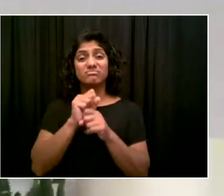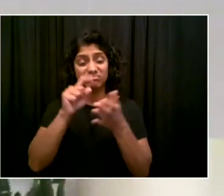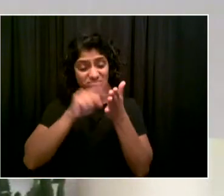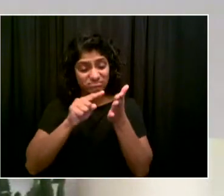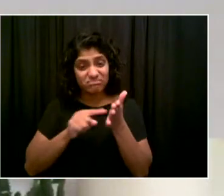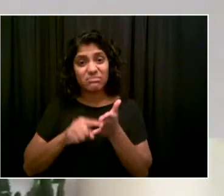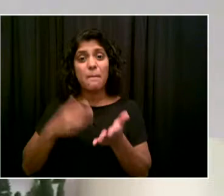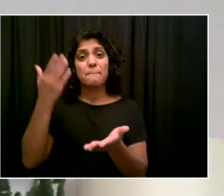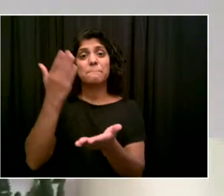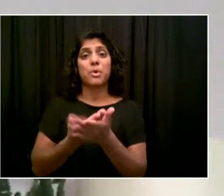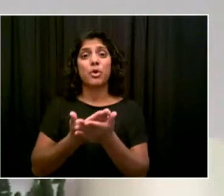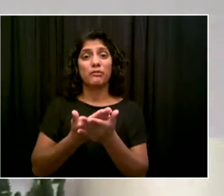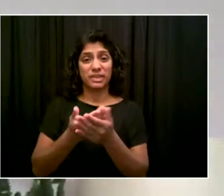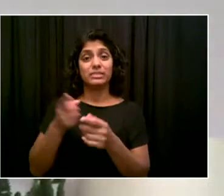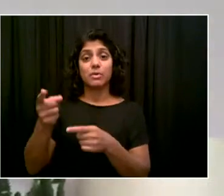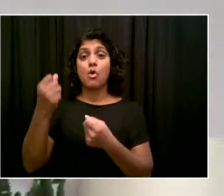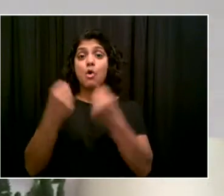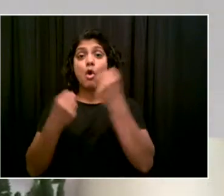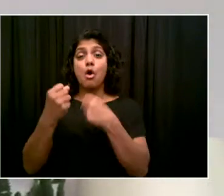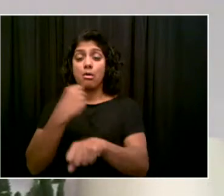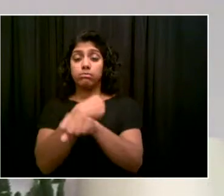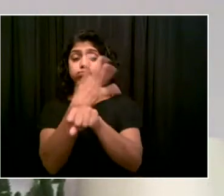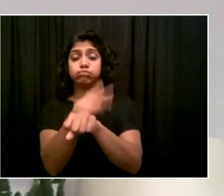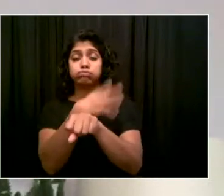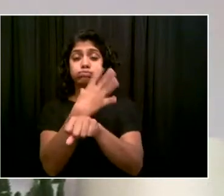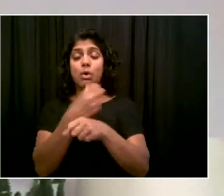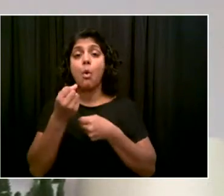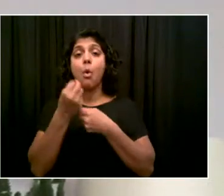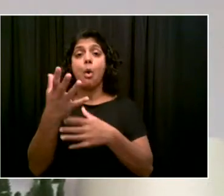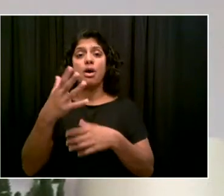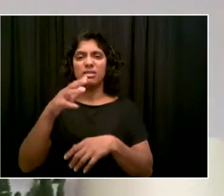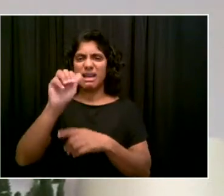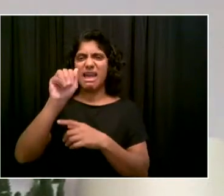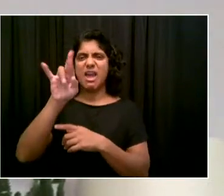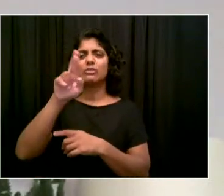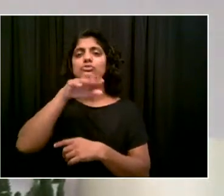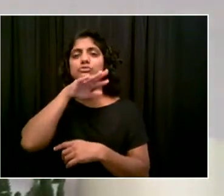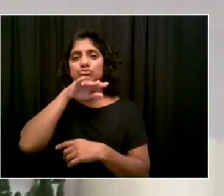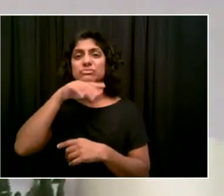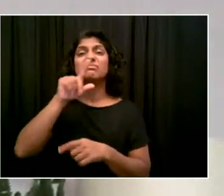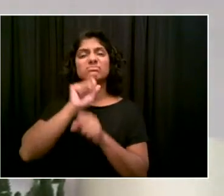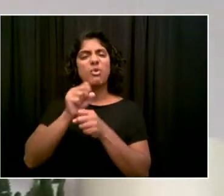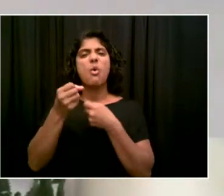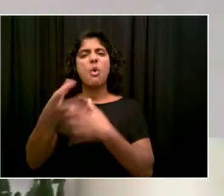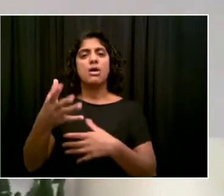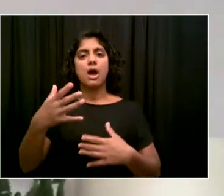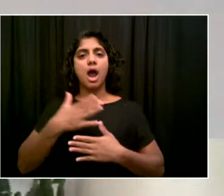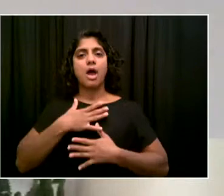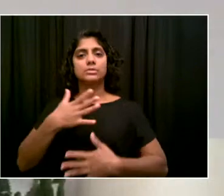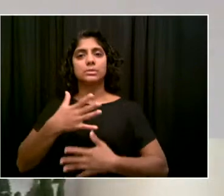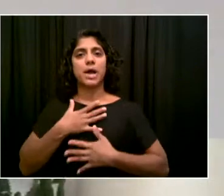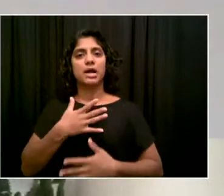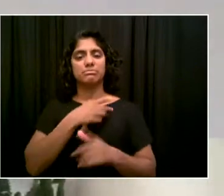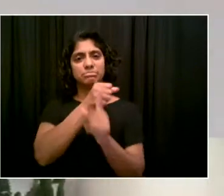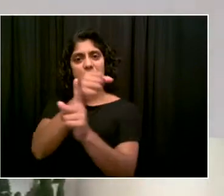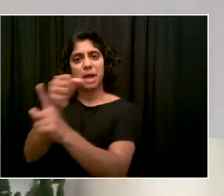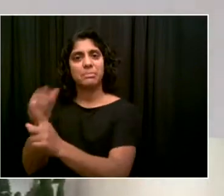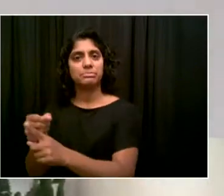ASTHMA RATE IN THE ENTIRE CITY. IT IS WHY YOU AND I, MR. MAYOR, ARE TRYING TO STOP